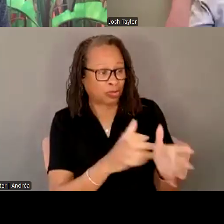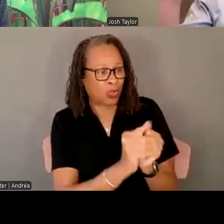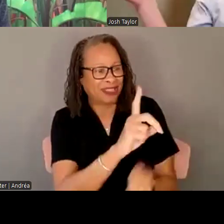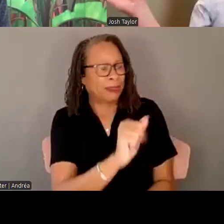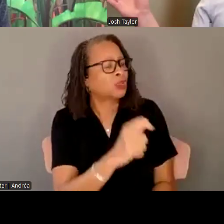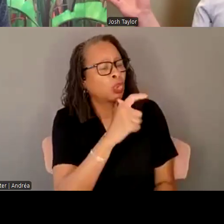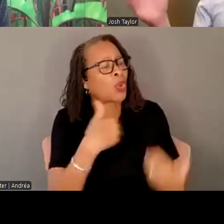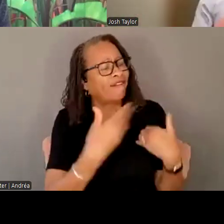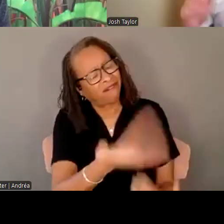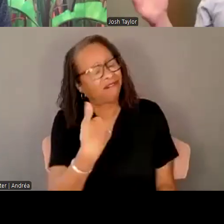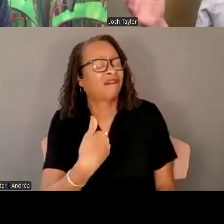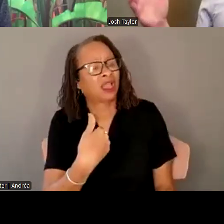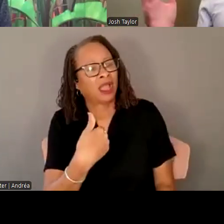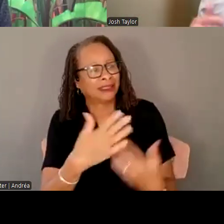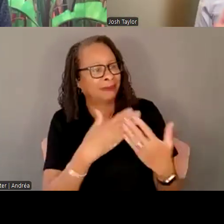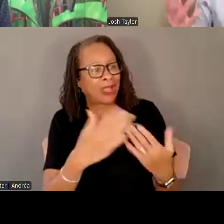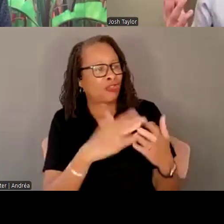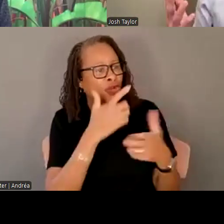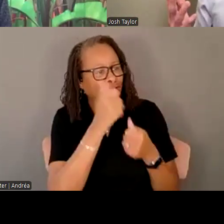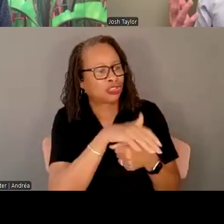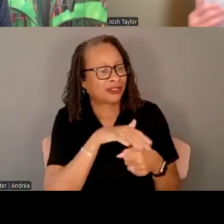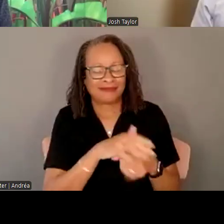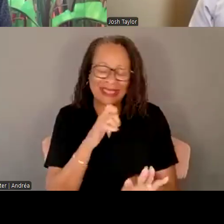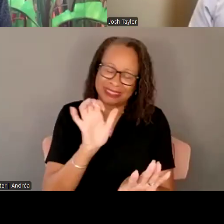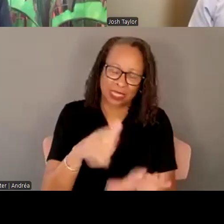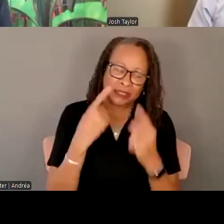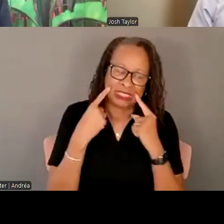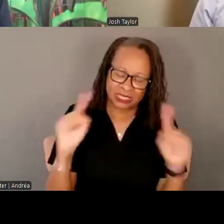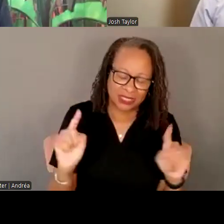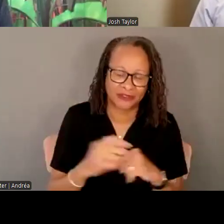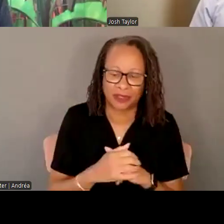You know regardless of their interest, that's not going to work out. And that's part of why we've seen